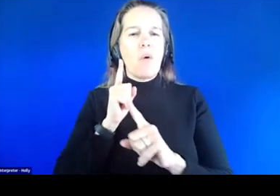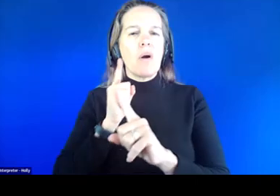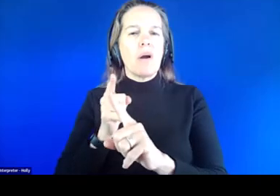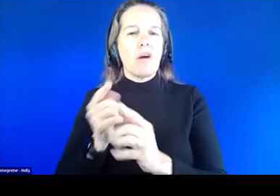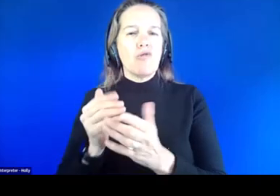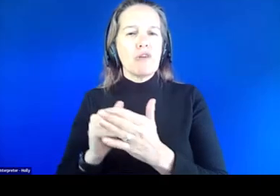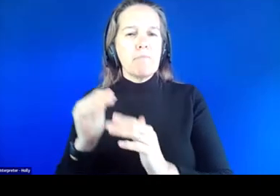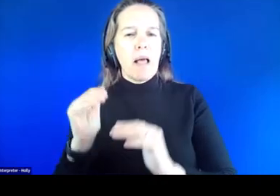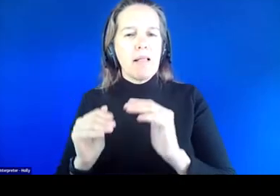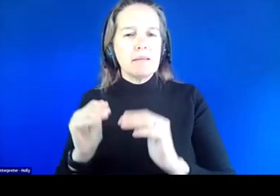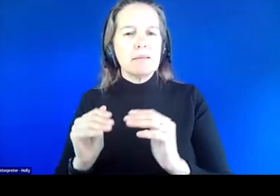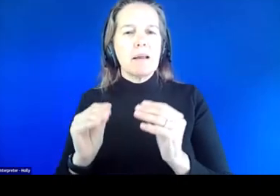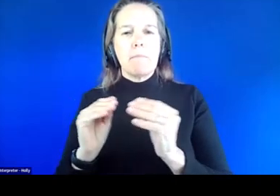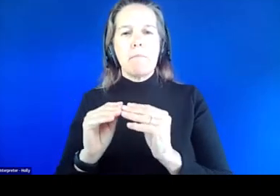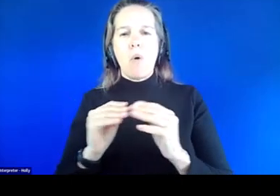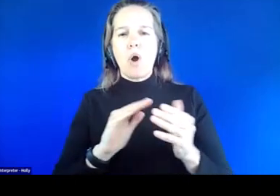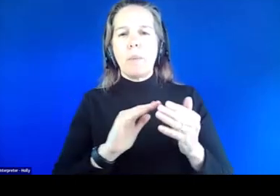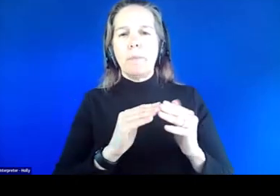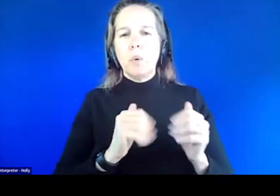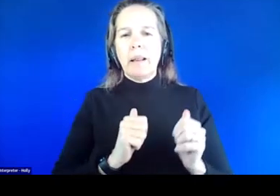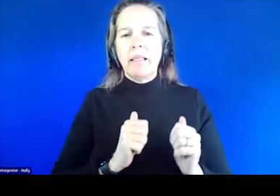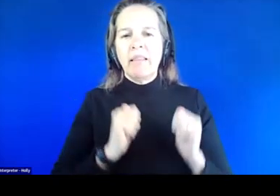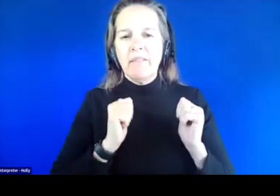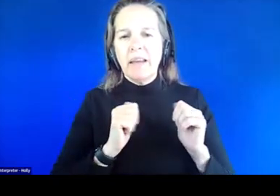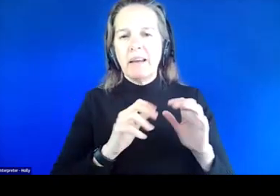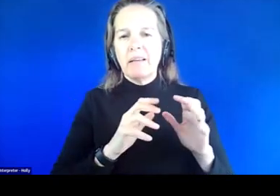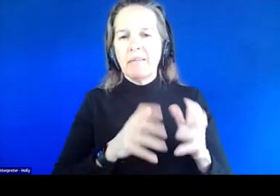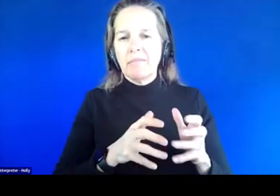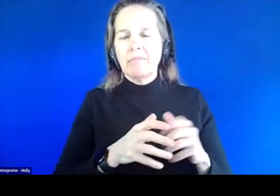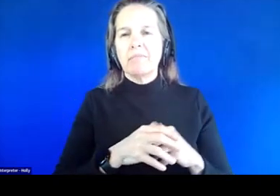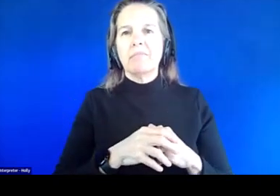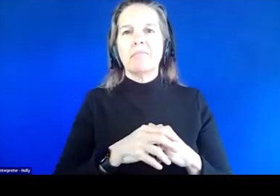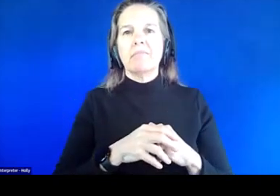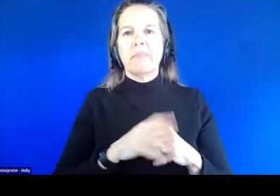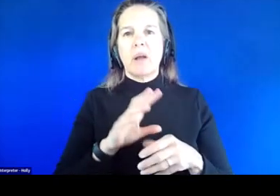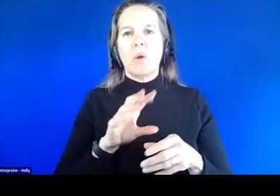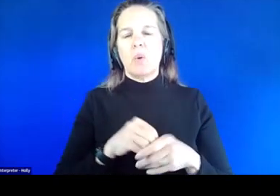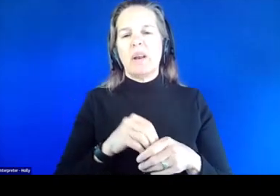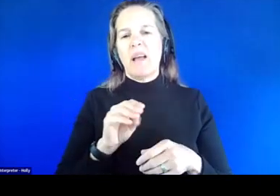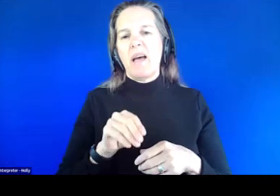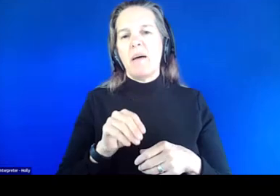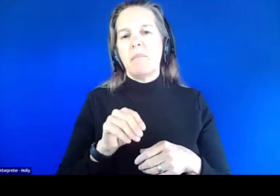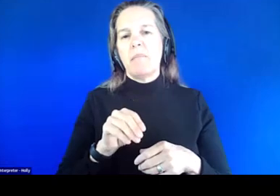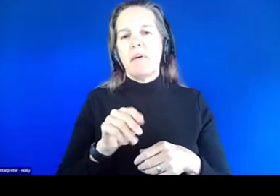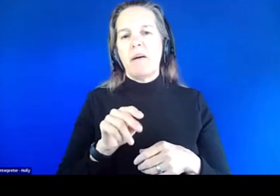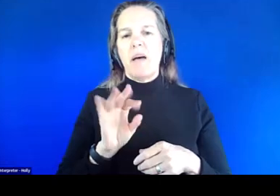portfolio, which includes the MFP demonstration. So